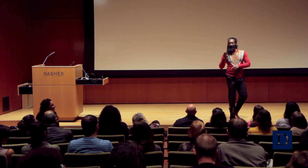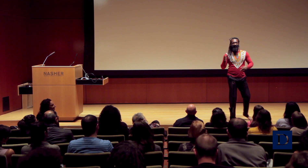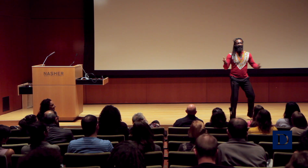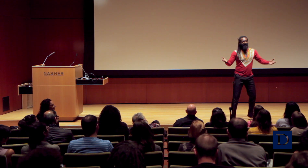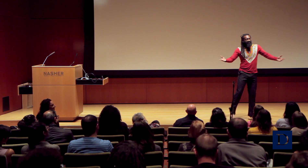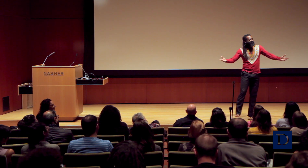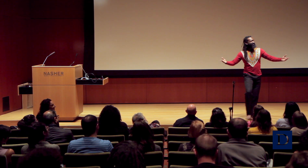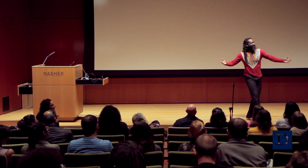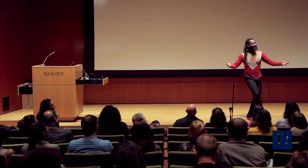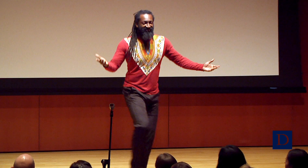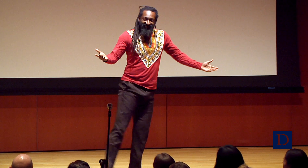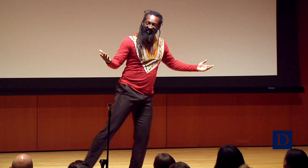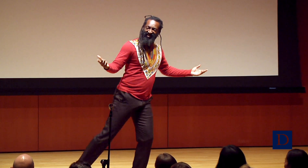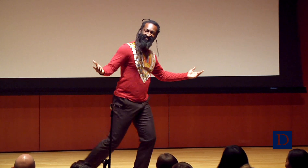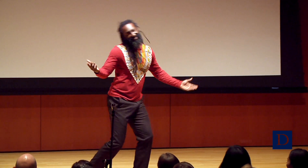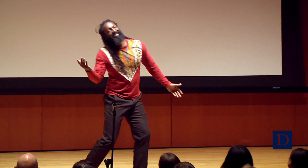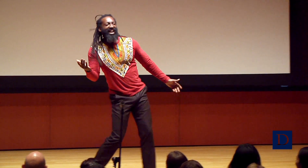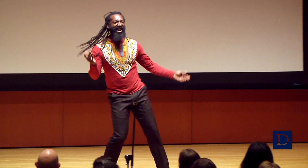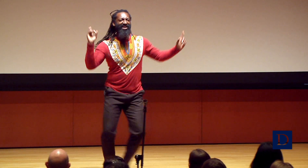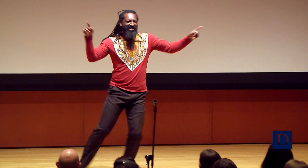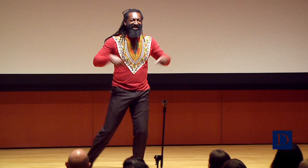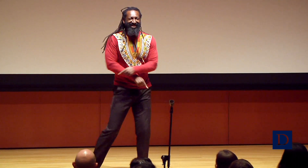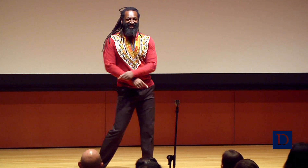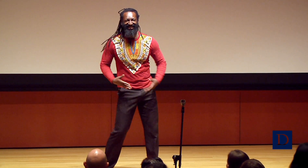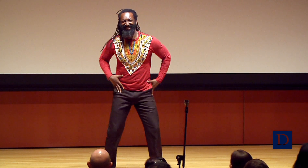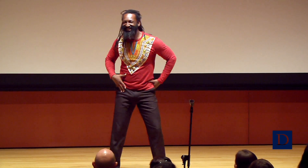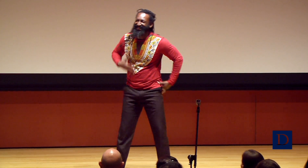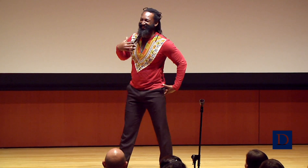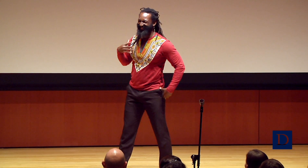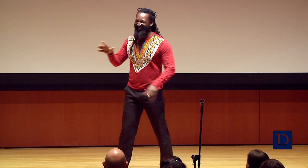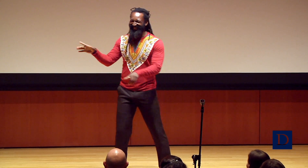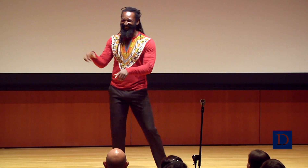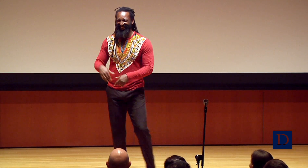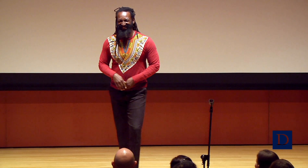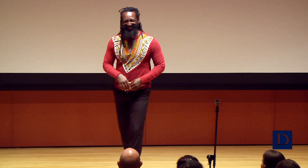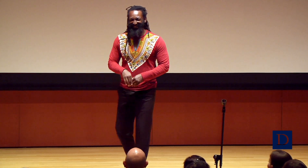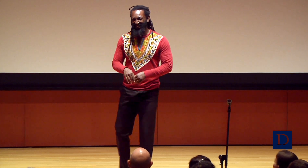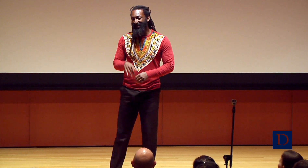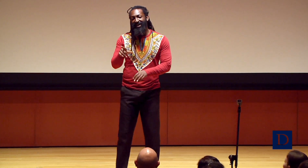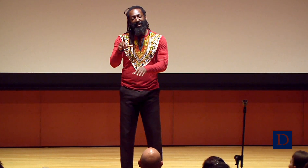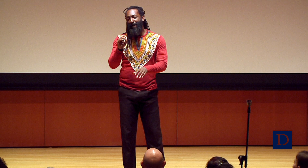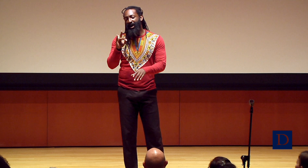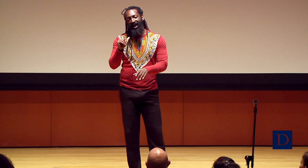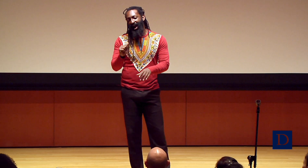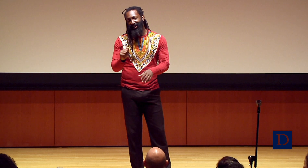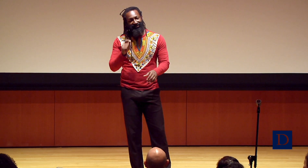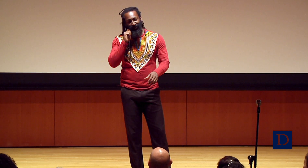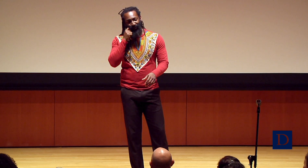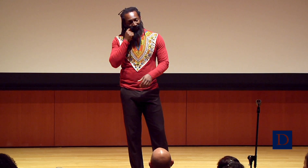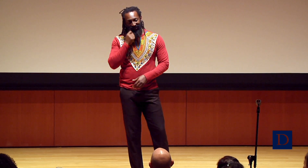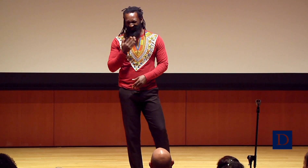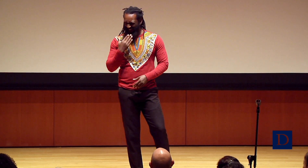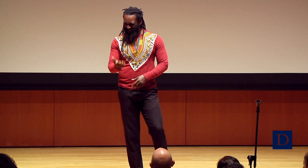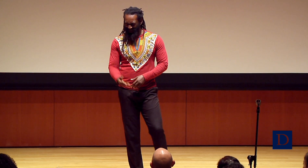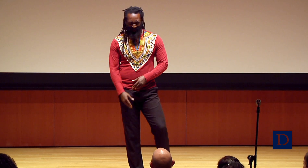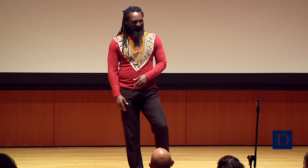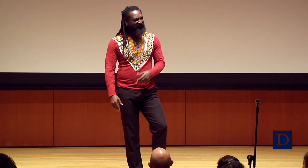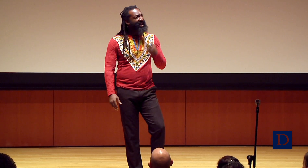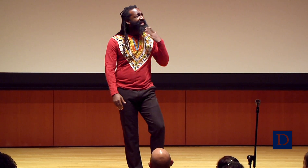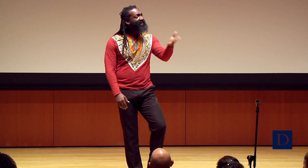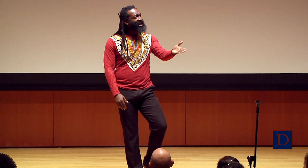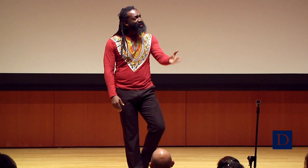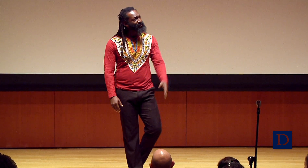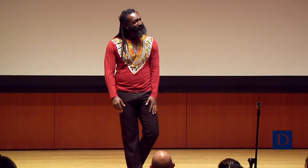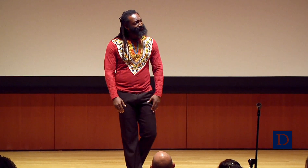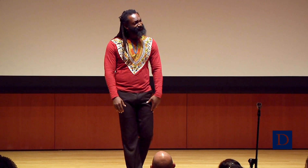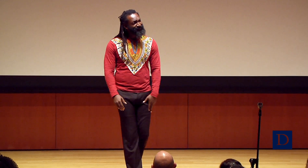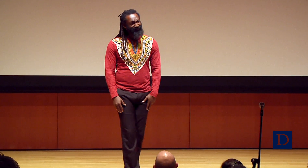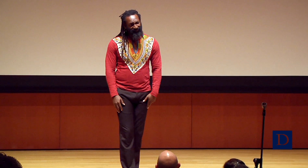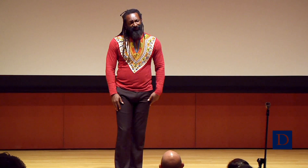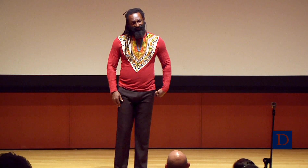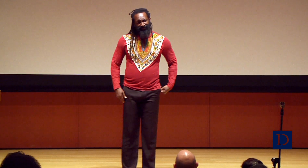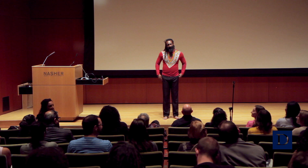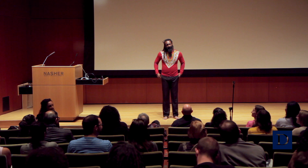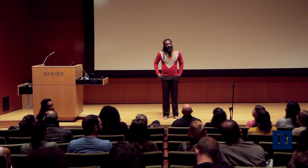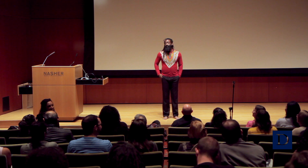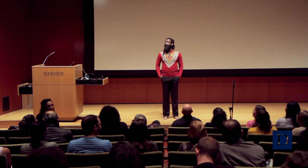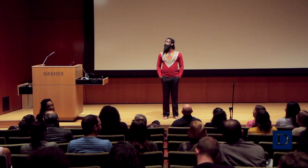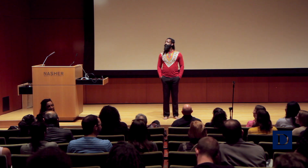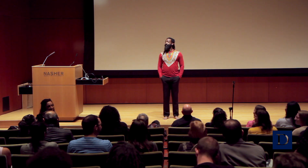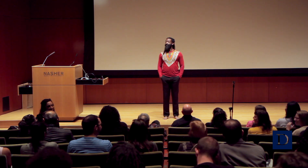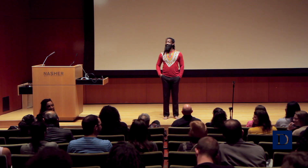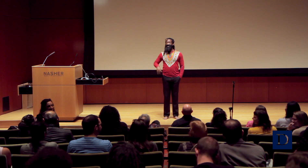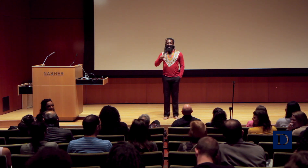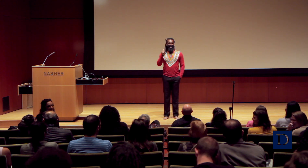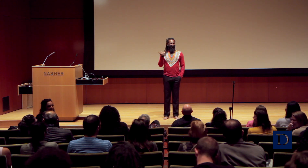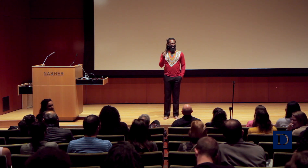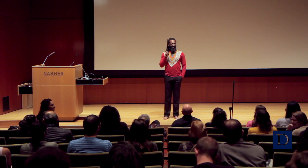Then she took it to the club. Madonna is cool. Thank you, and thank you, too.